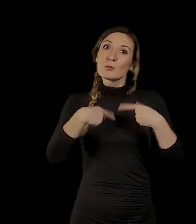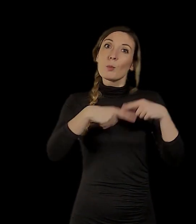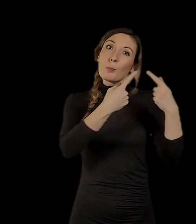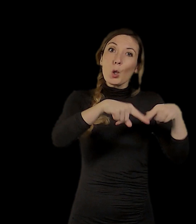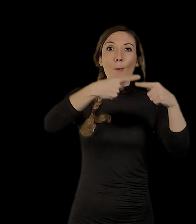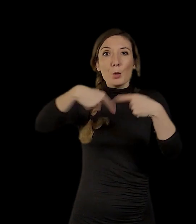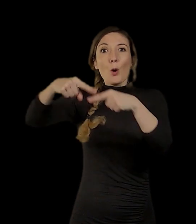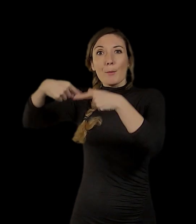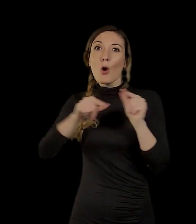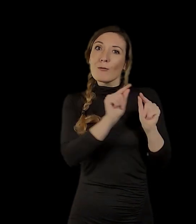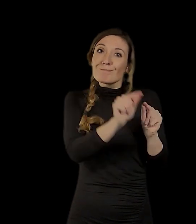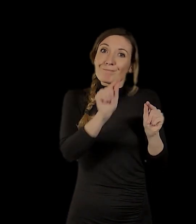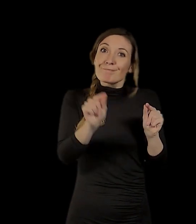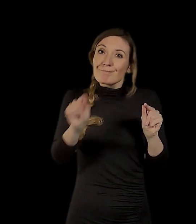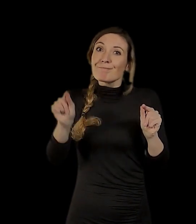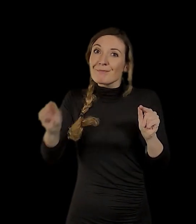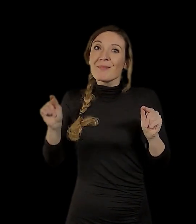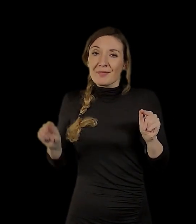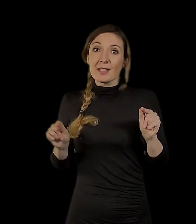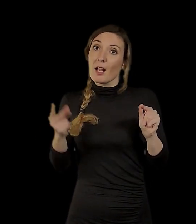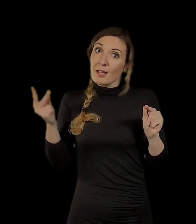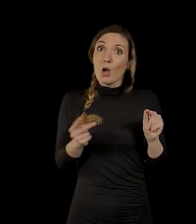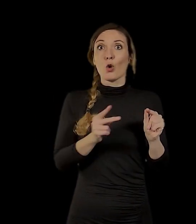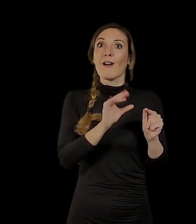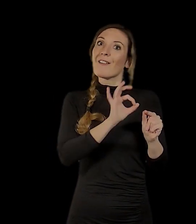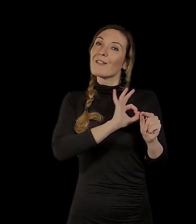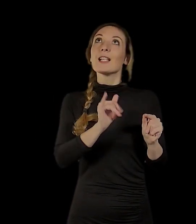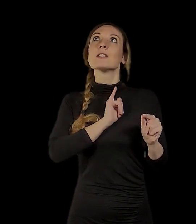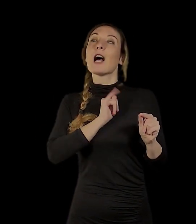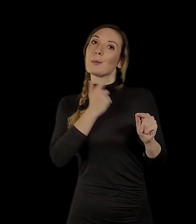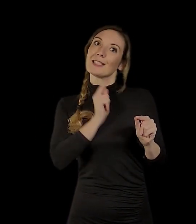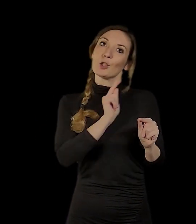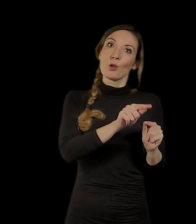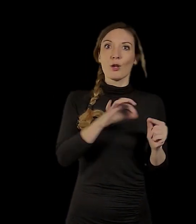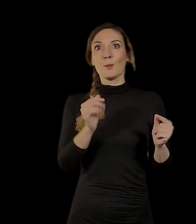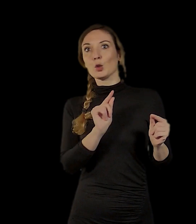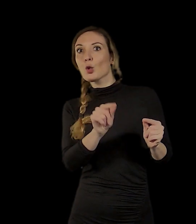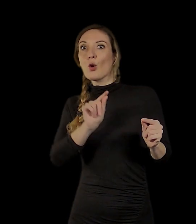the area to bring something to the old settlers, to make it work in such a way that it would not only be for the new settlers,